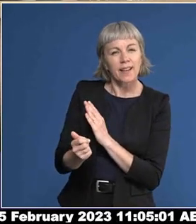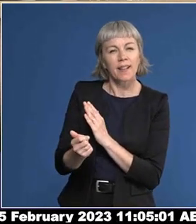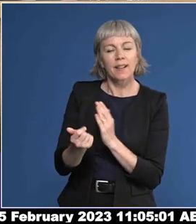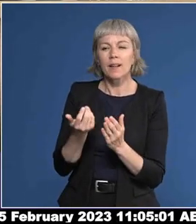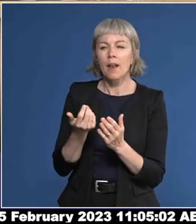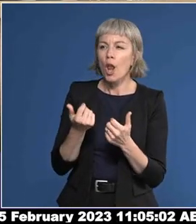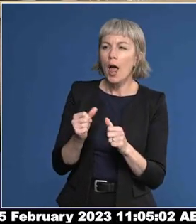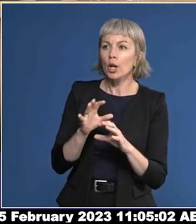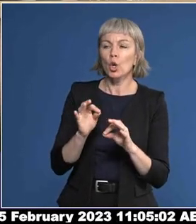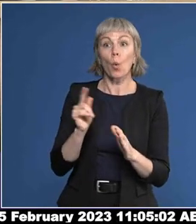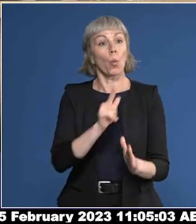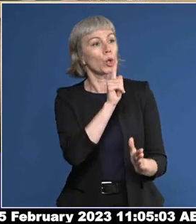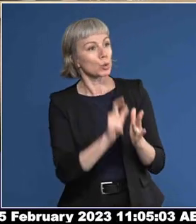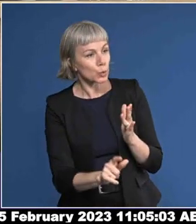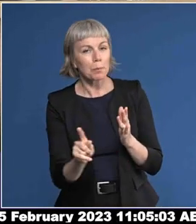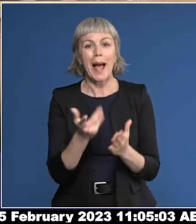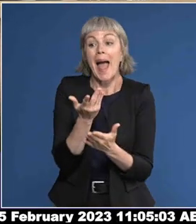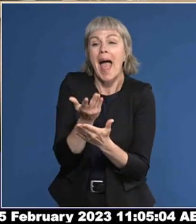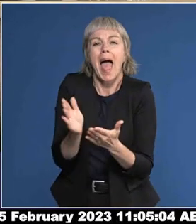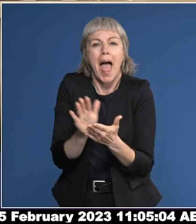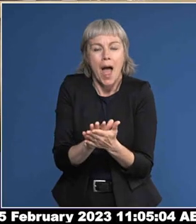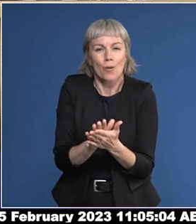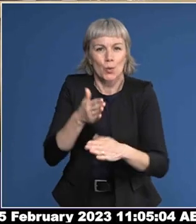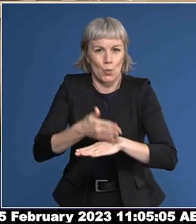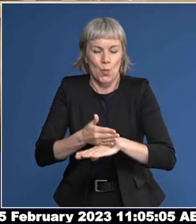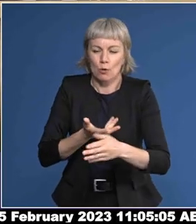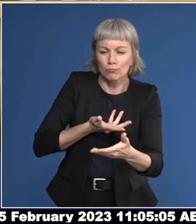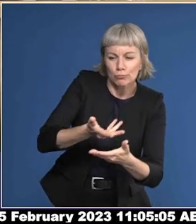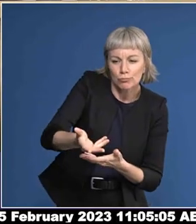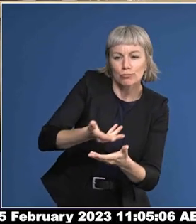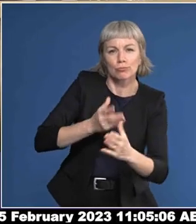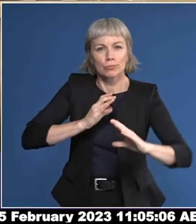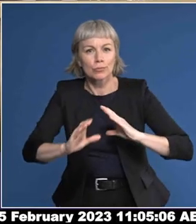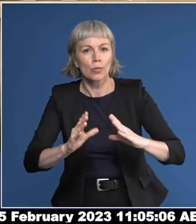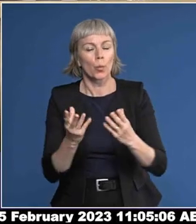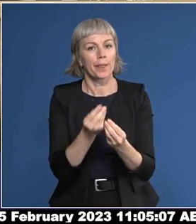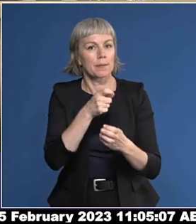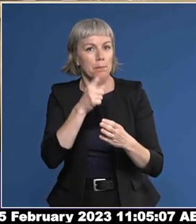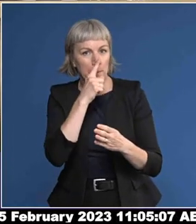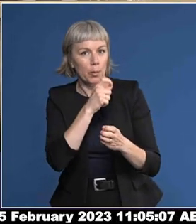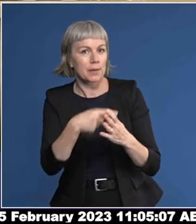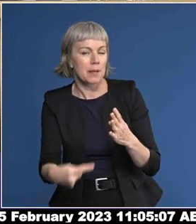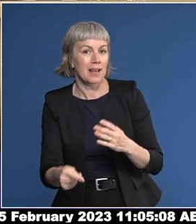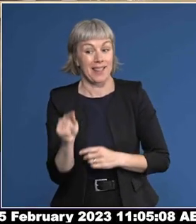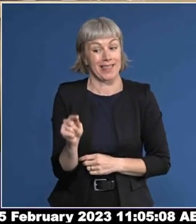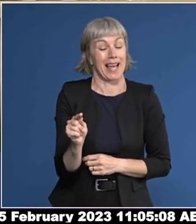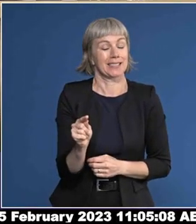know, how people work and how people interact with someone with a disability. That, for me, is the most important element of any training.